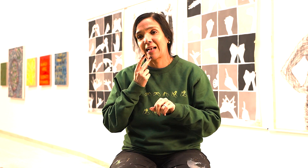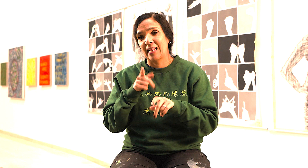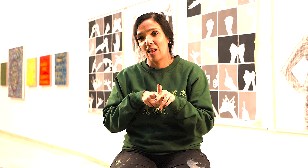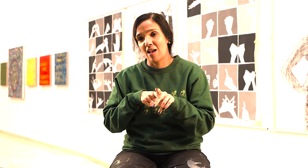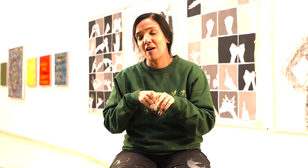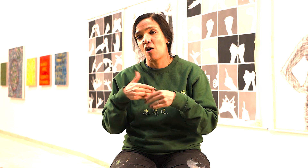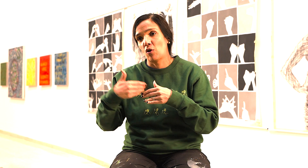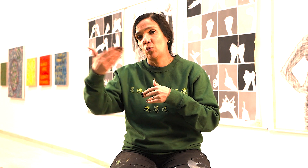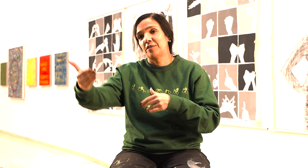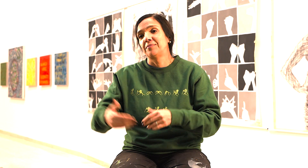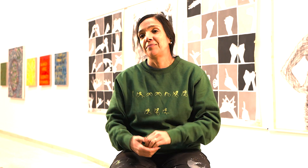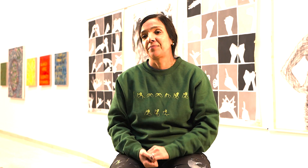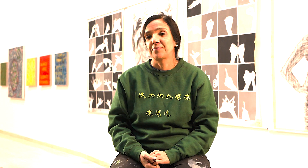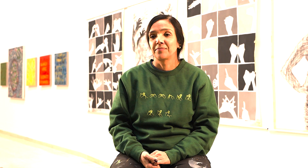in my second year onwards.